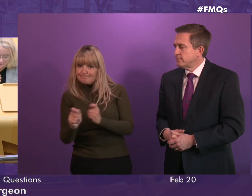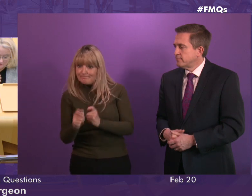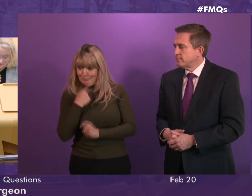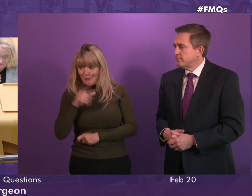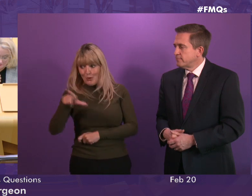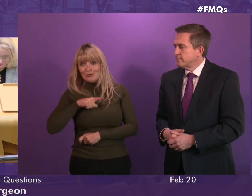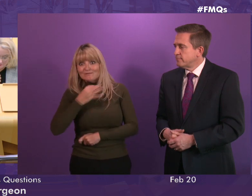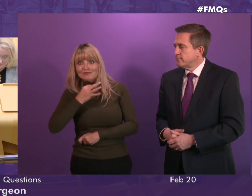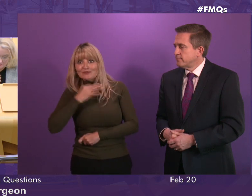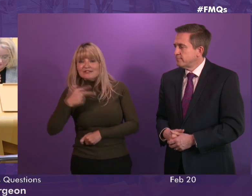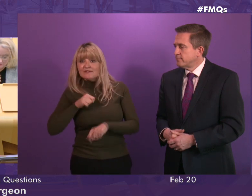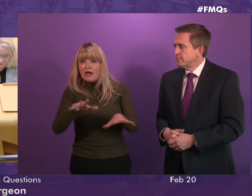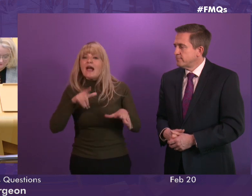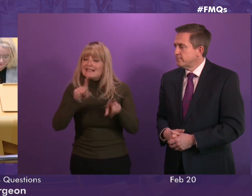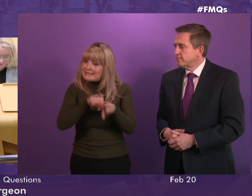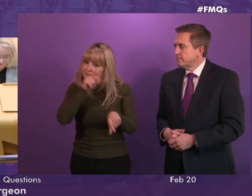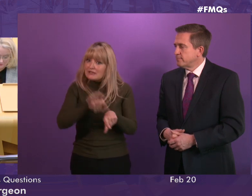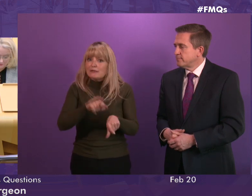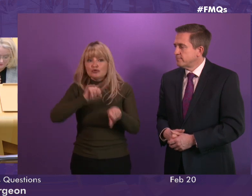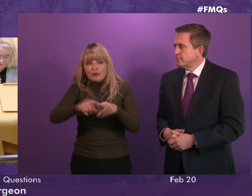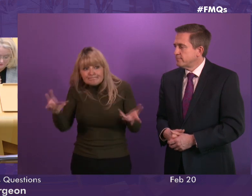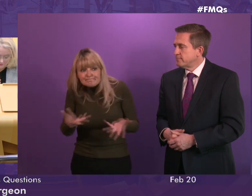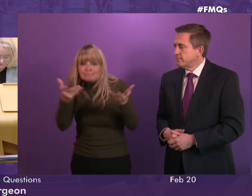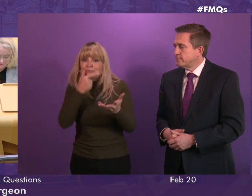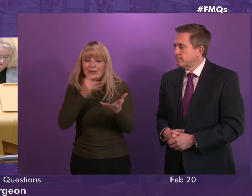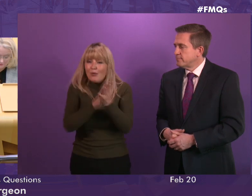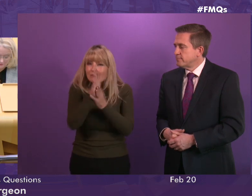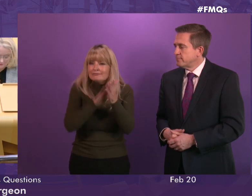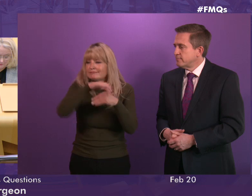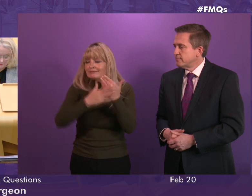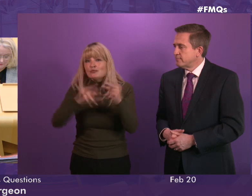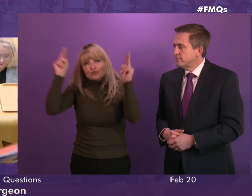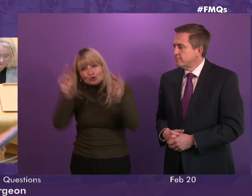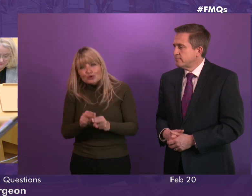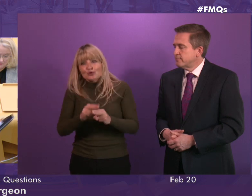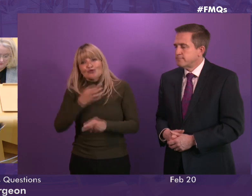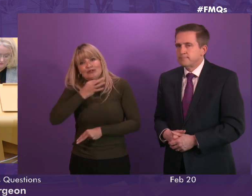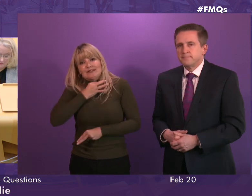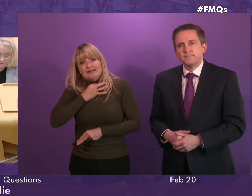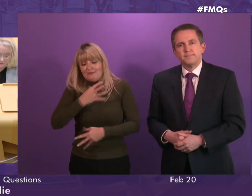good respiratory hygiene practices in order to minimise the risk of catching and spreading it.